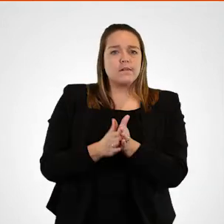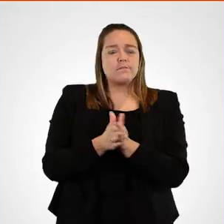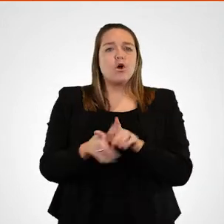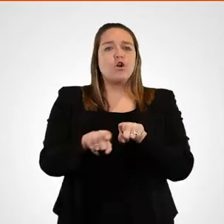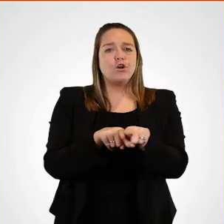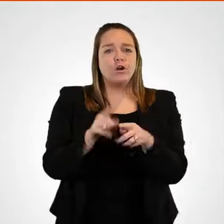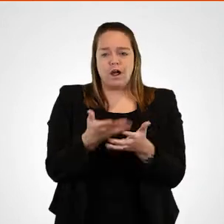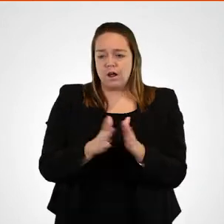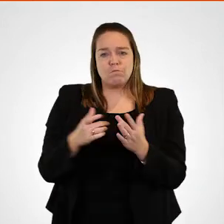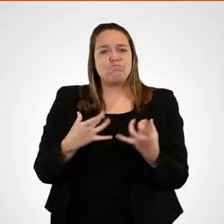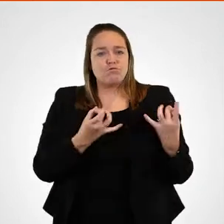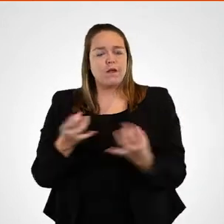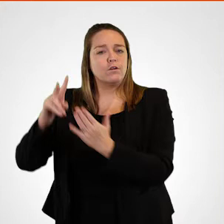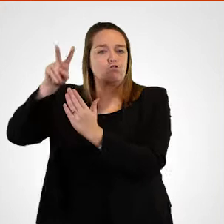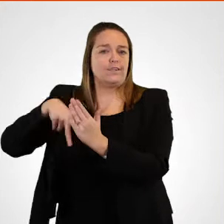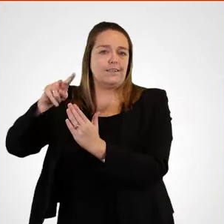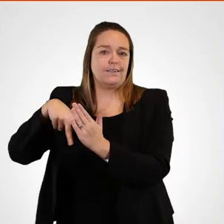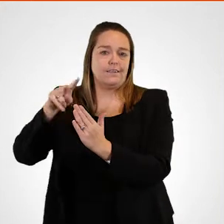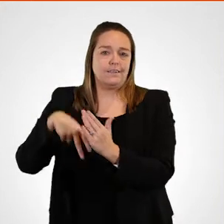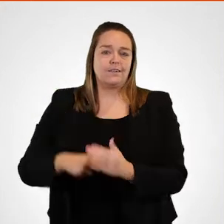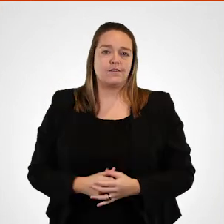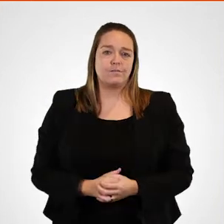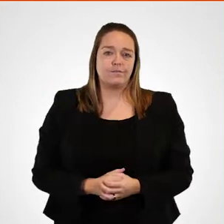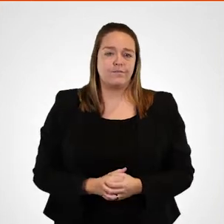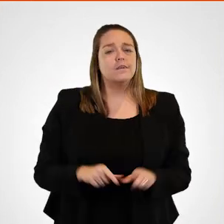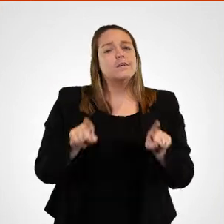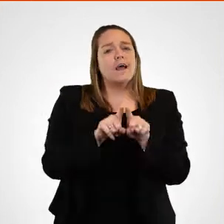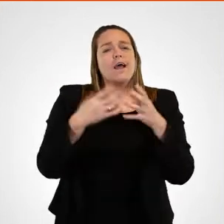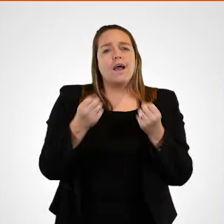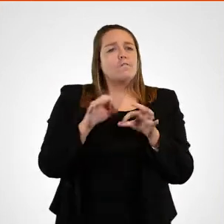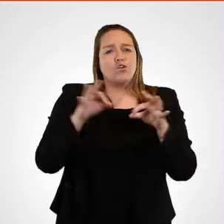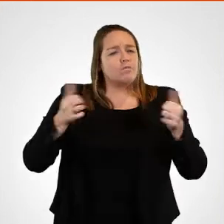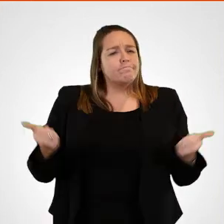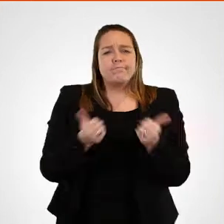How do we prepare to read? And there's also a lack of motivation